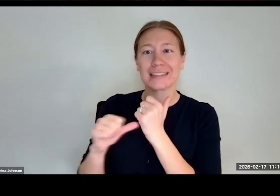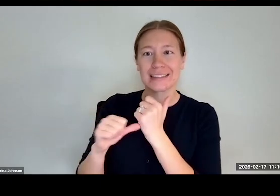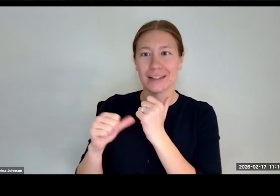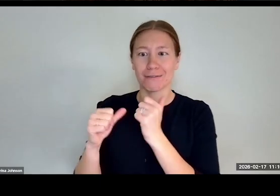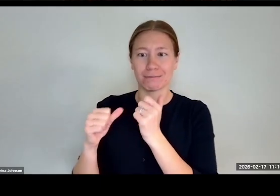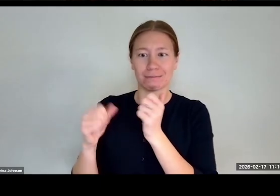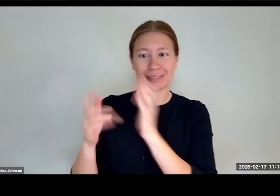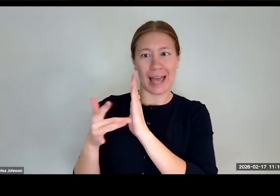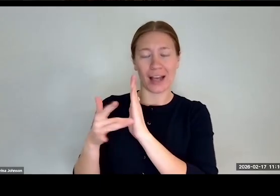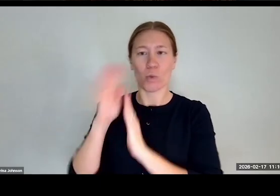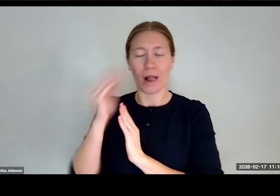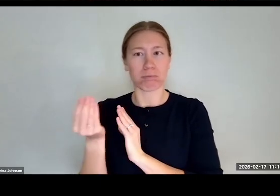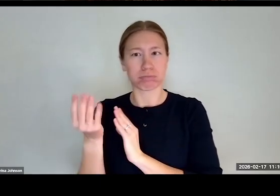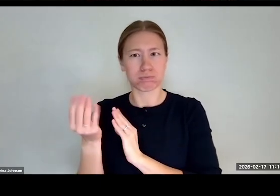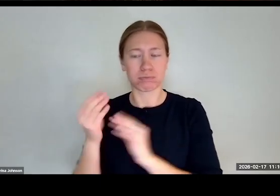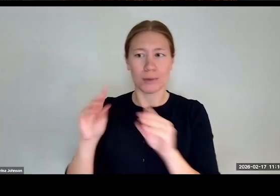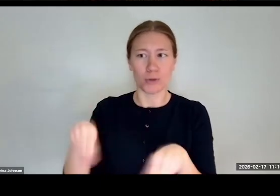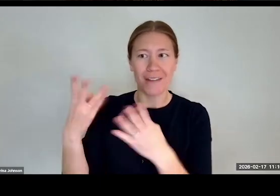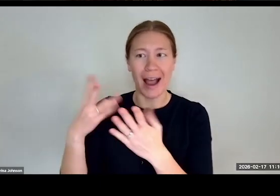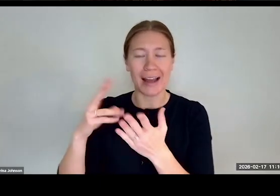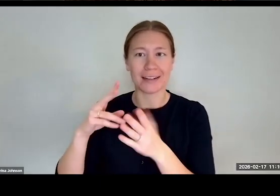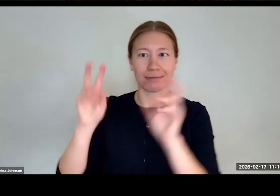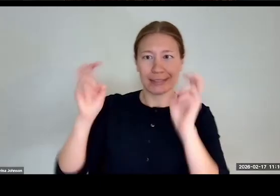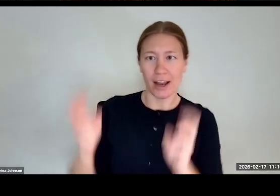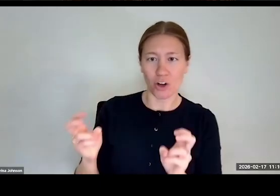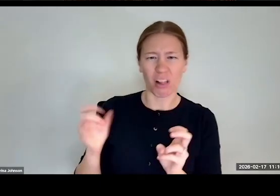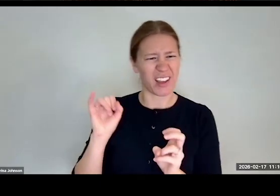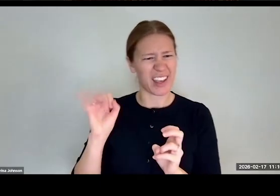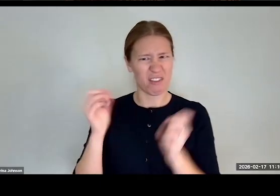and it can be confusing if multiple slides seem to present the exact same information.